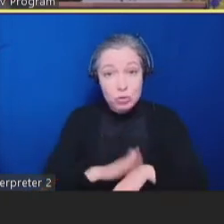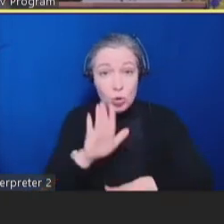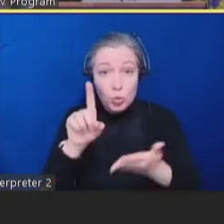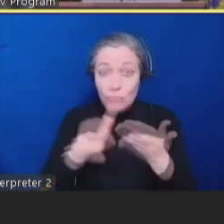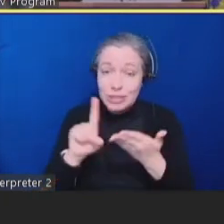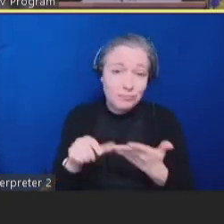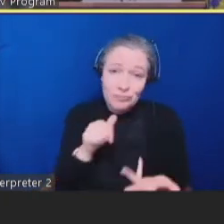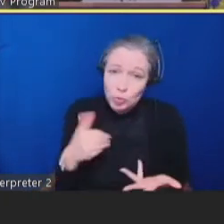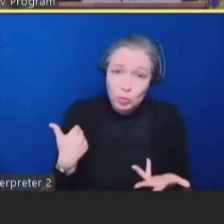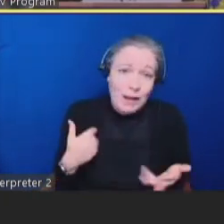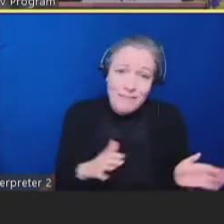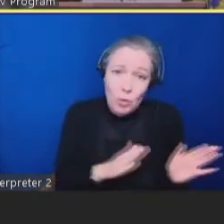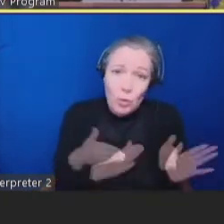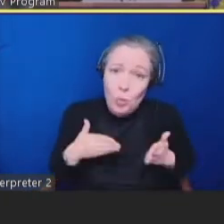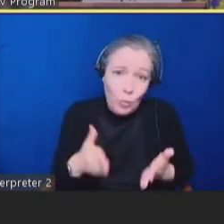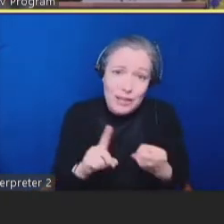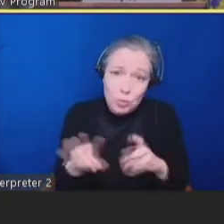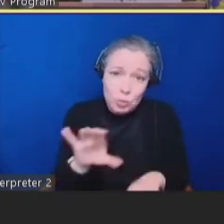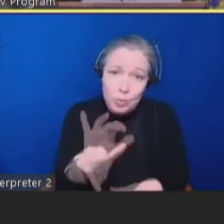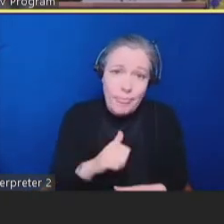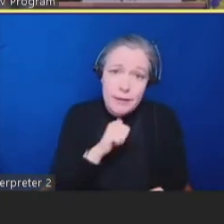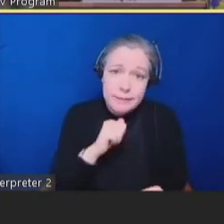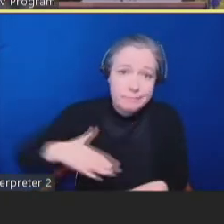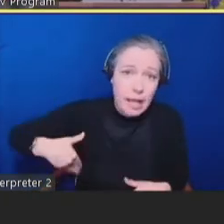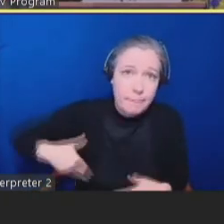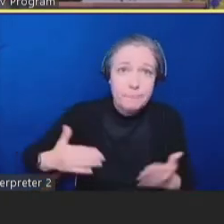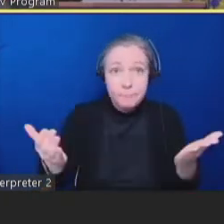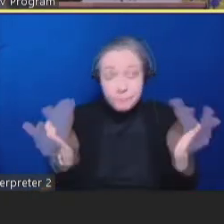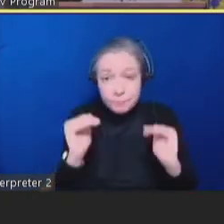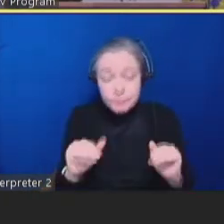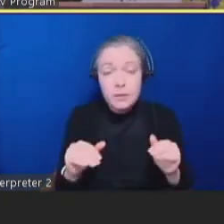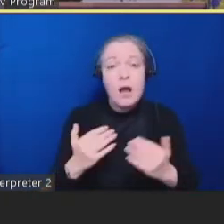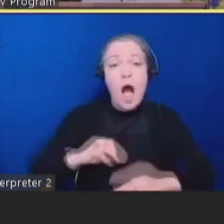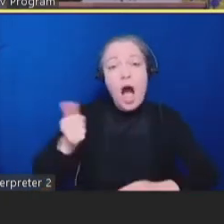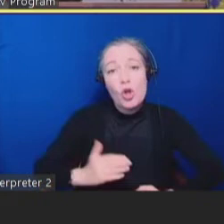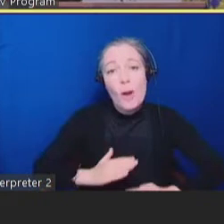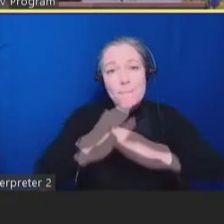have a way to be able to do this. There's also no open access to clinical-grade vaccine